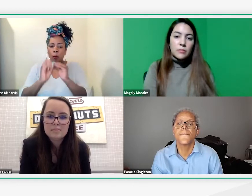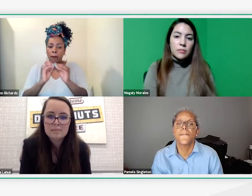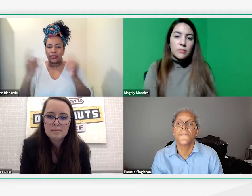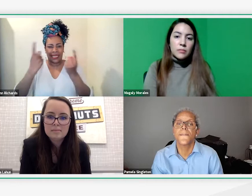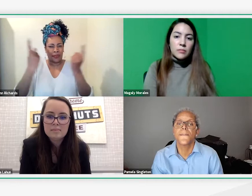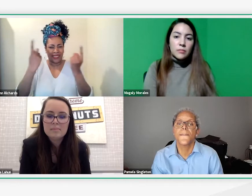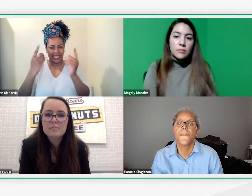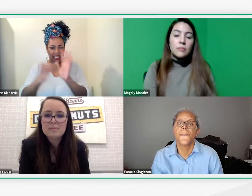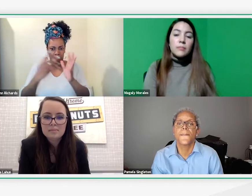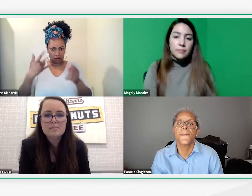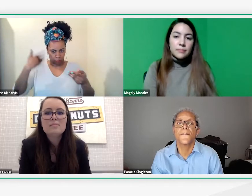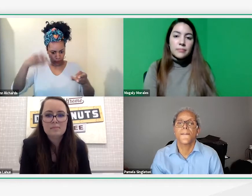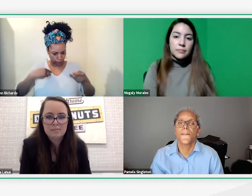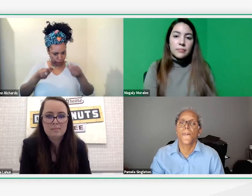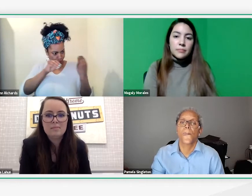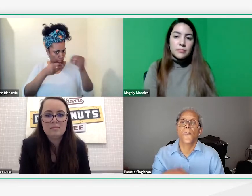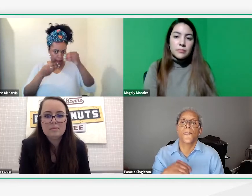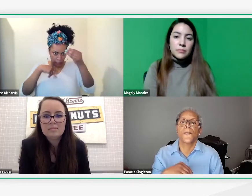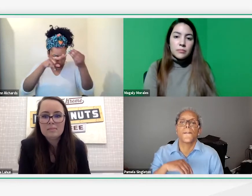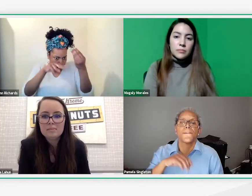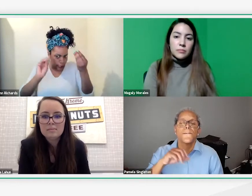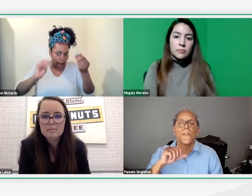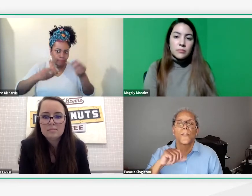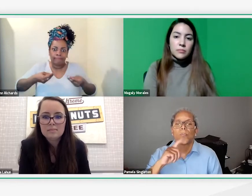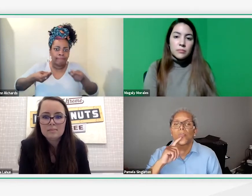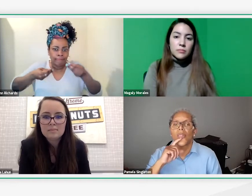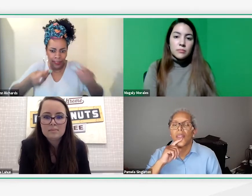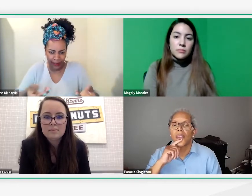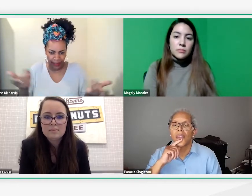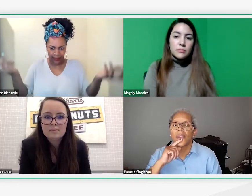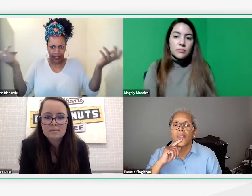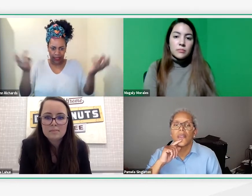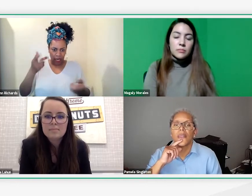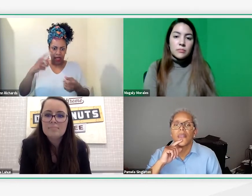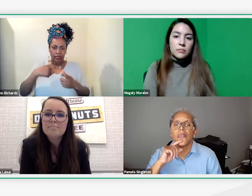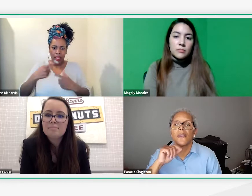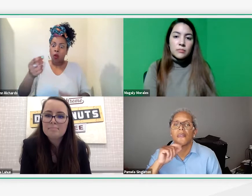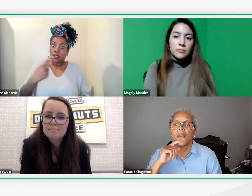we also have, like, receipts for repairs, for gas, any of these other types of documentation